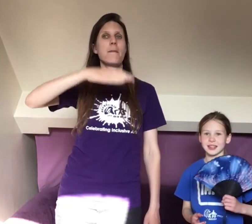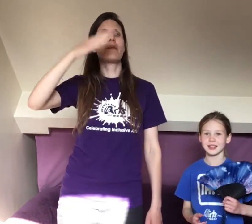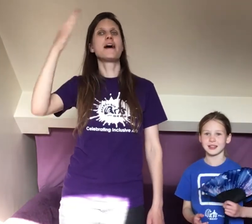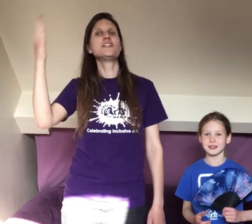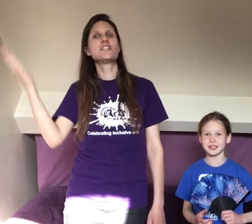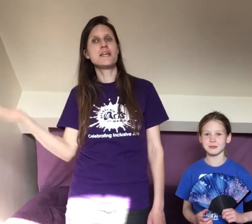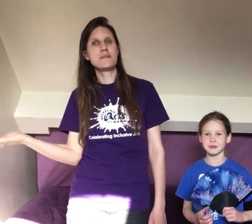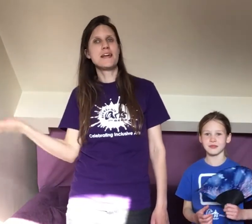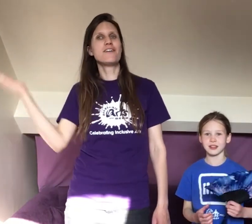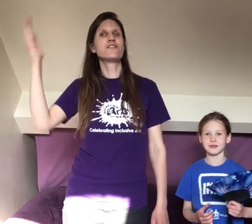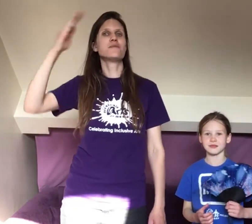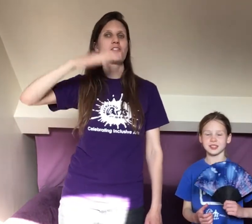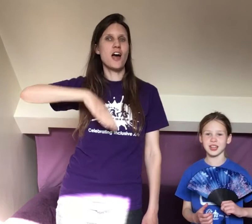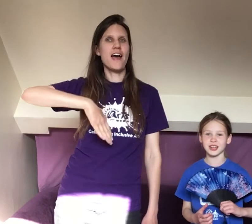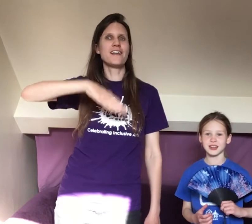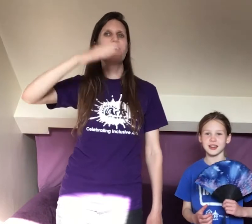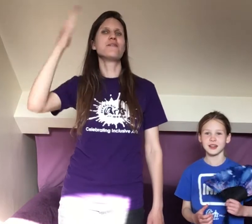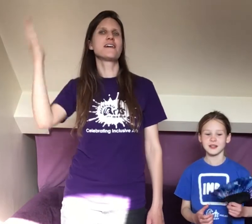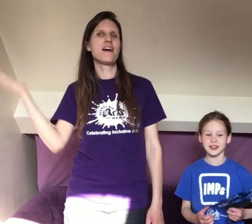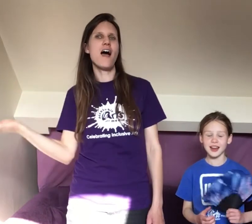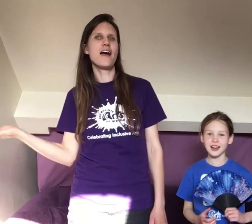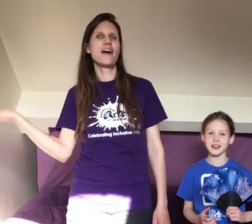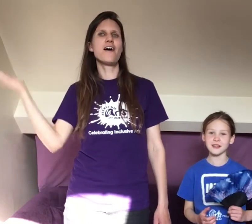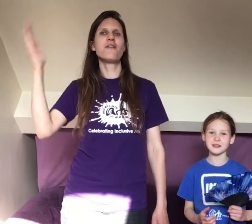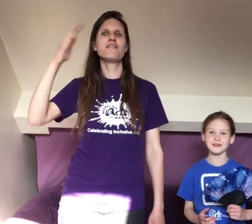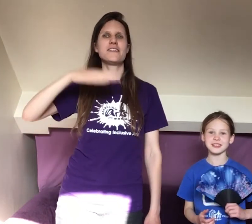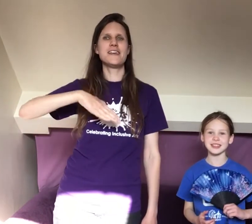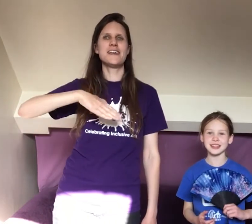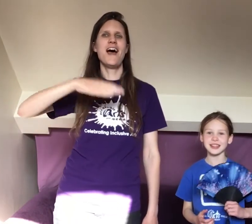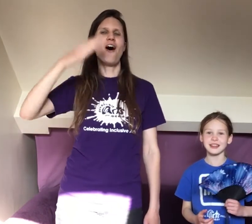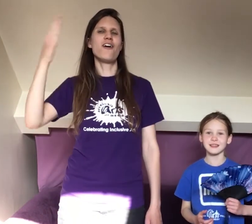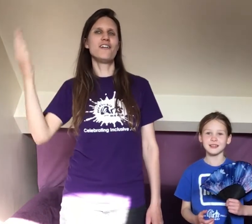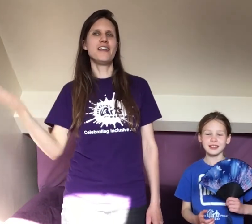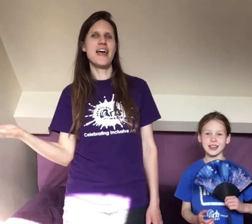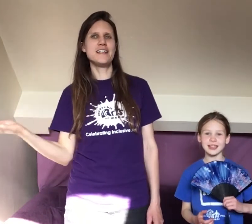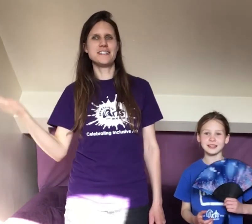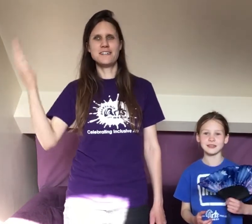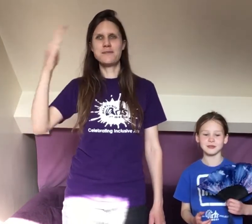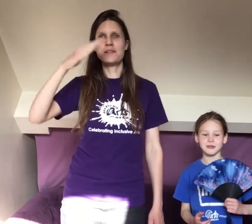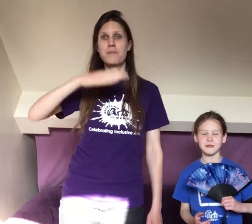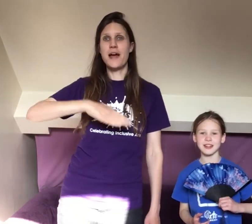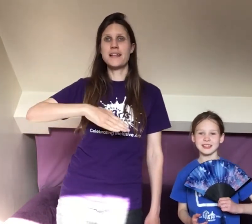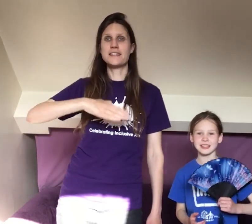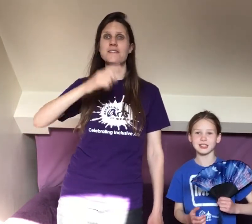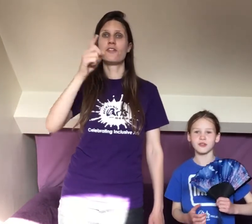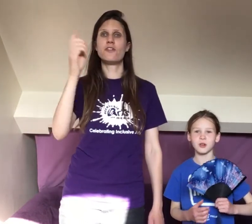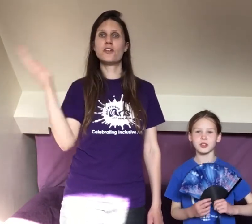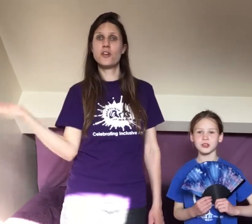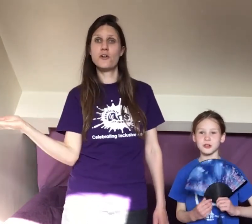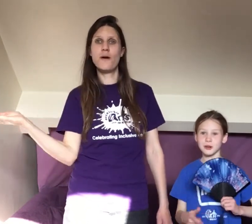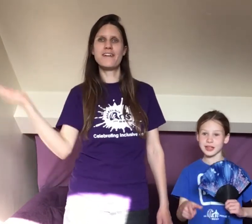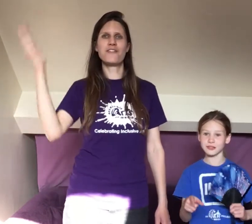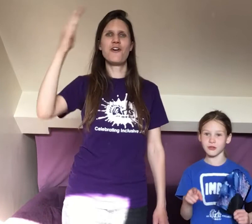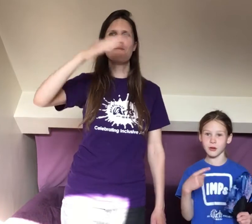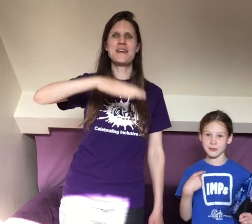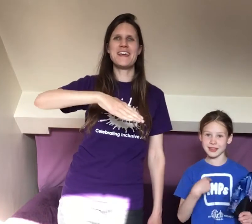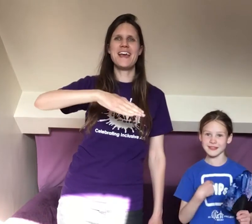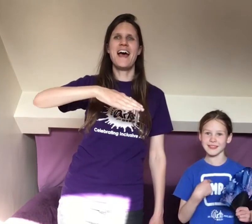My ship sailed from China with a cargo of tea, all laden with presents for you and for me.